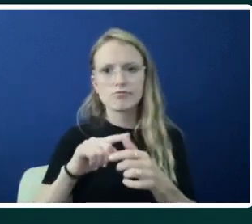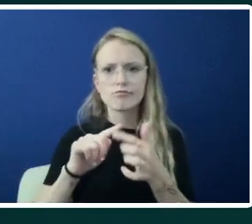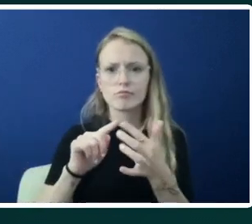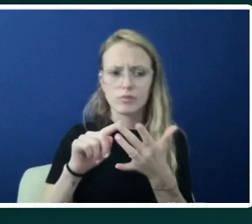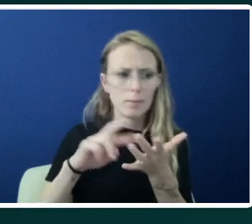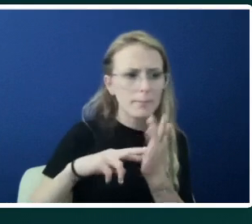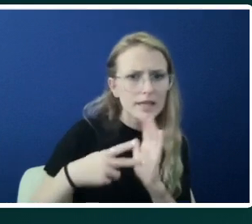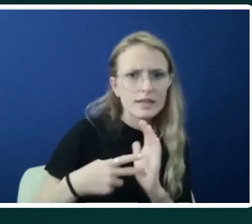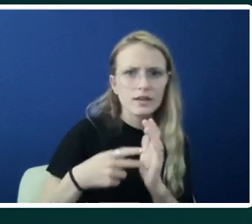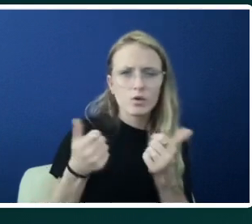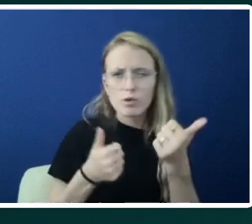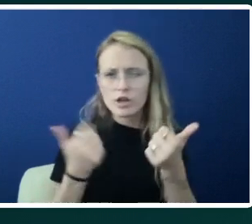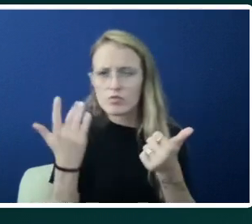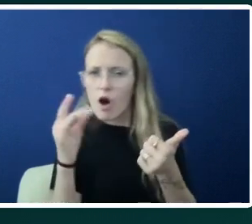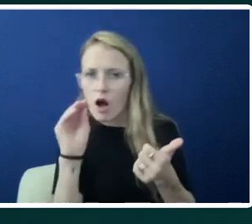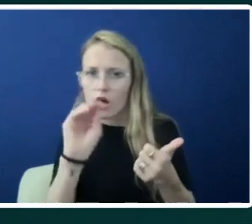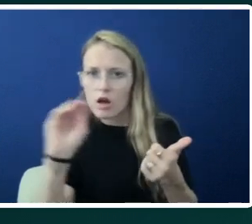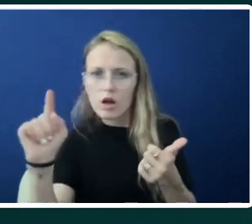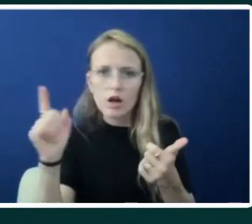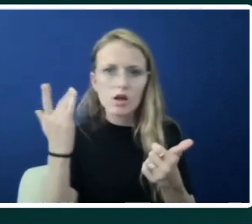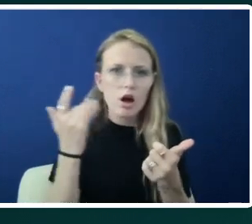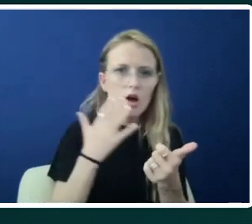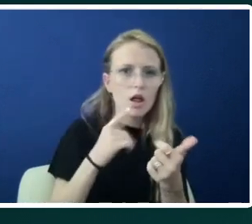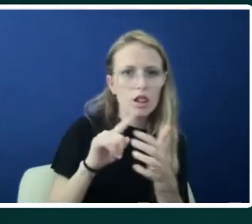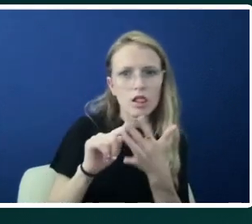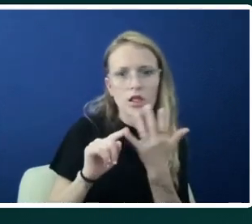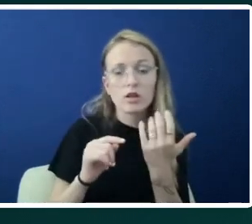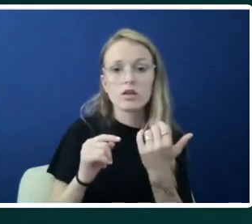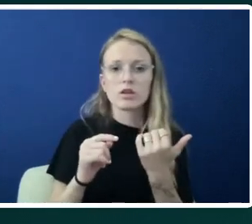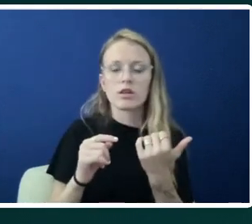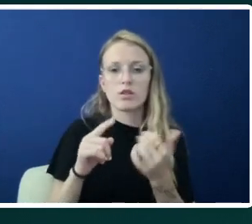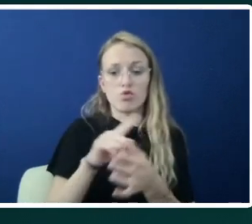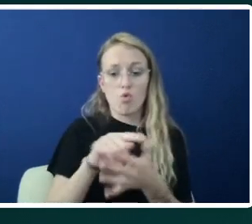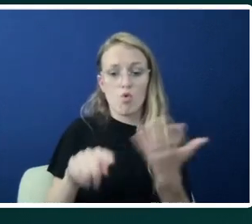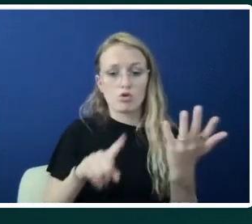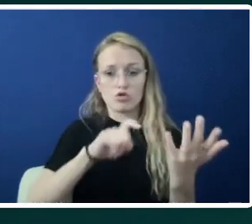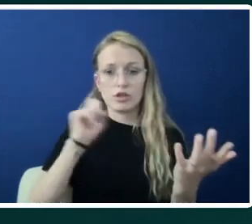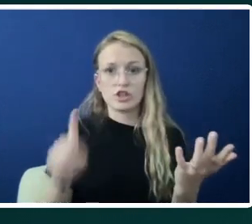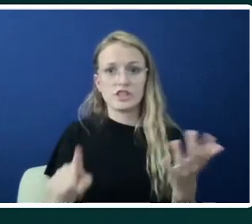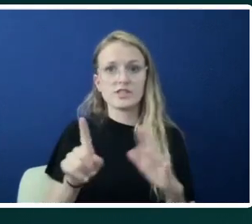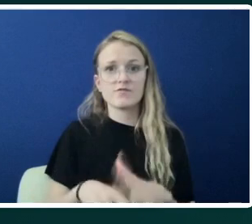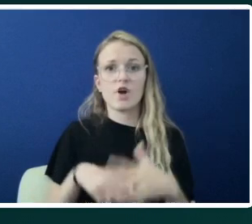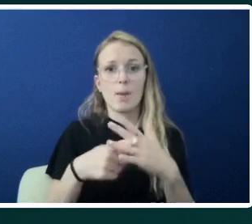were there. And I think that those questions, right from the bridges, from those gratitudes,